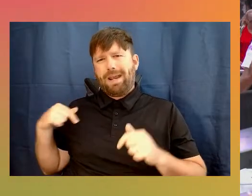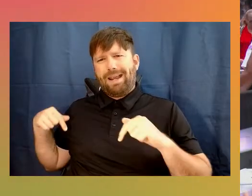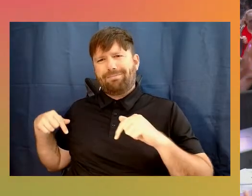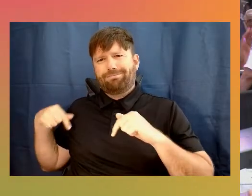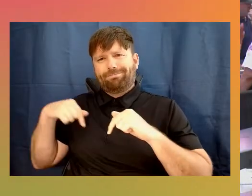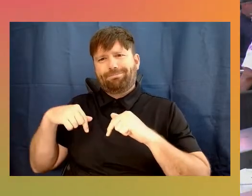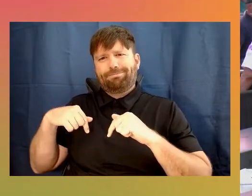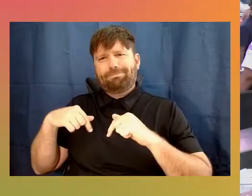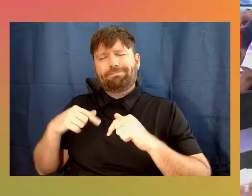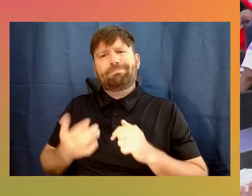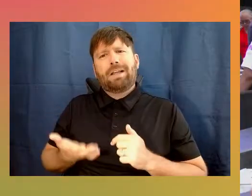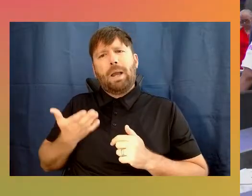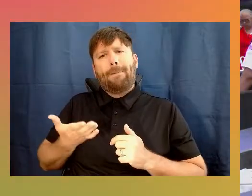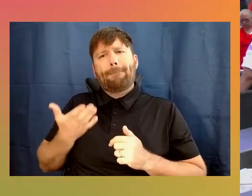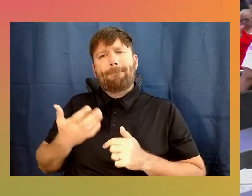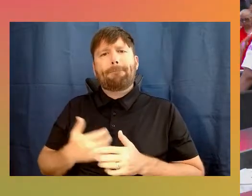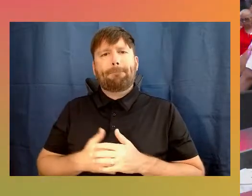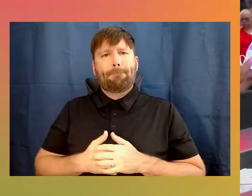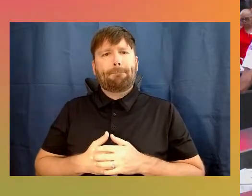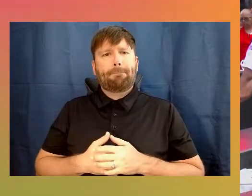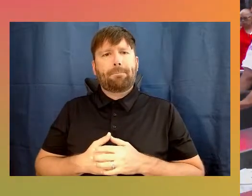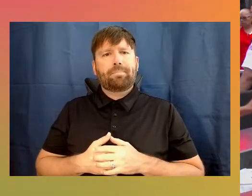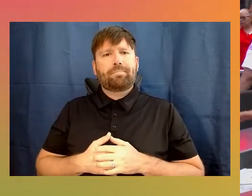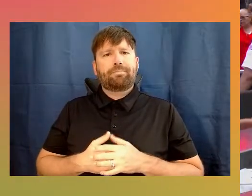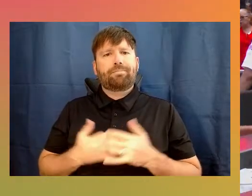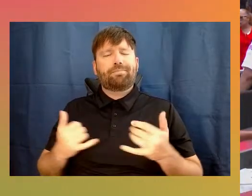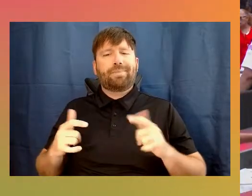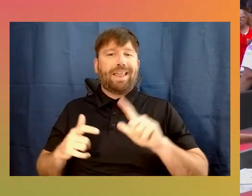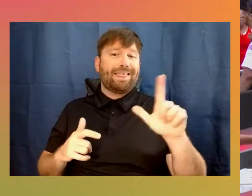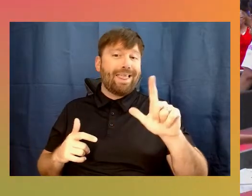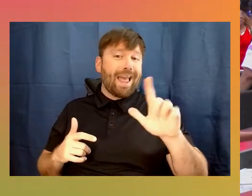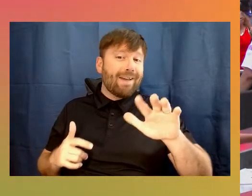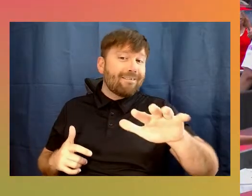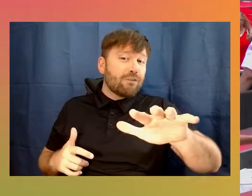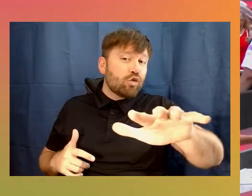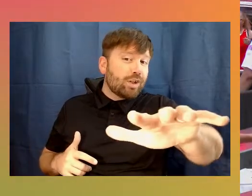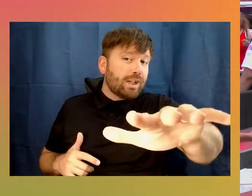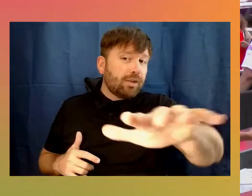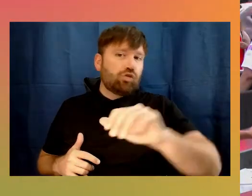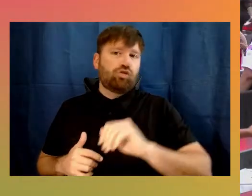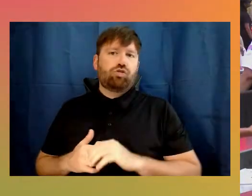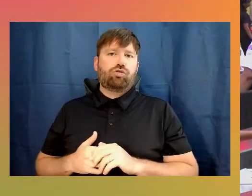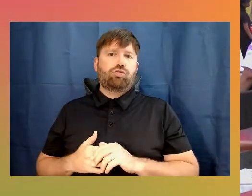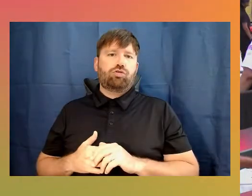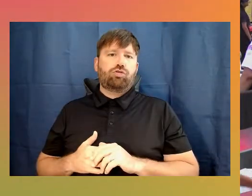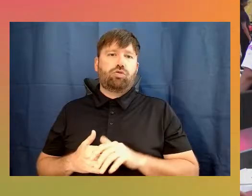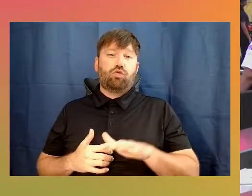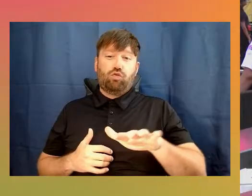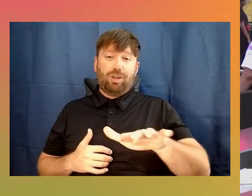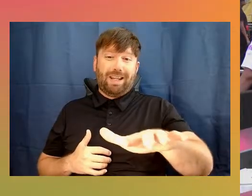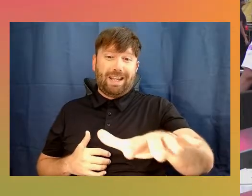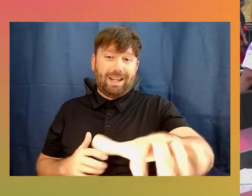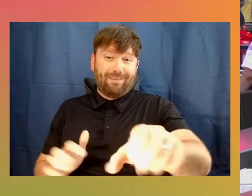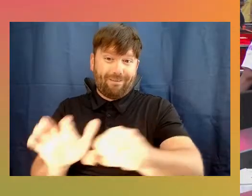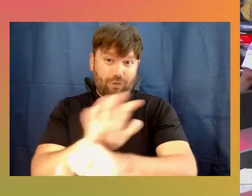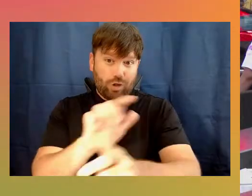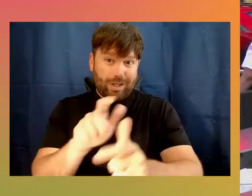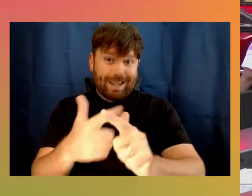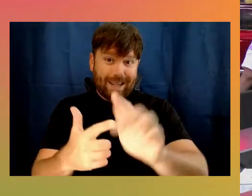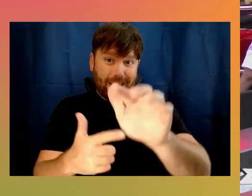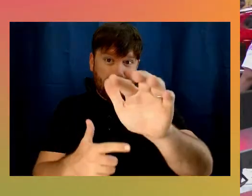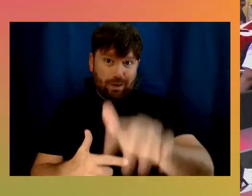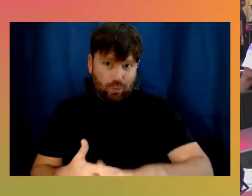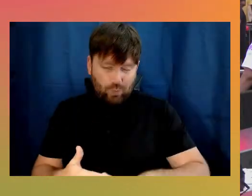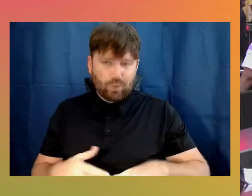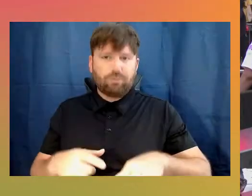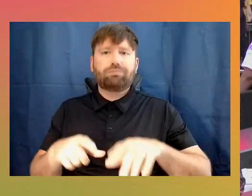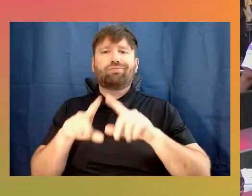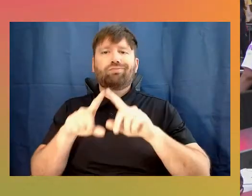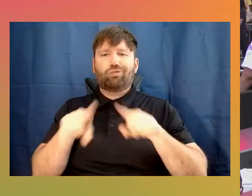REVOLVE TRIANGLE.